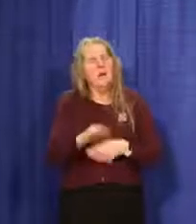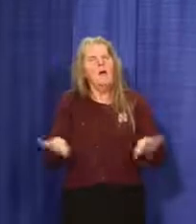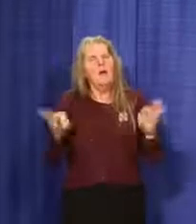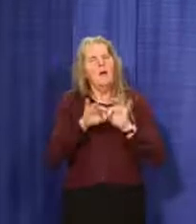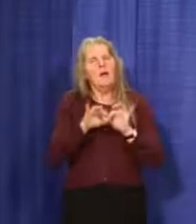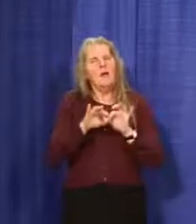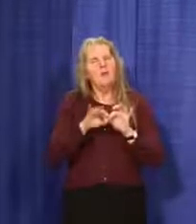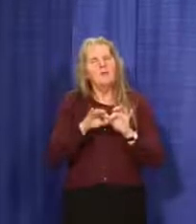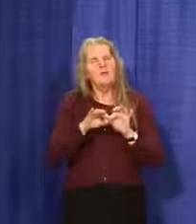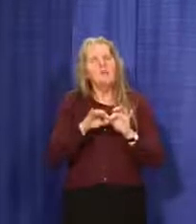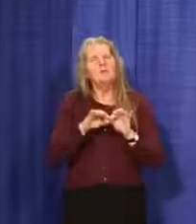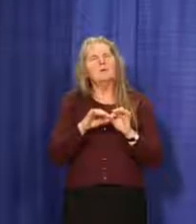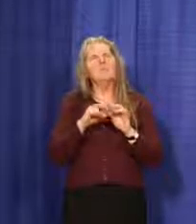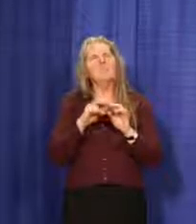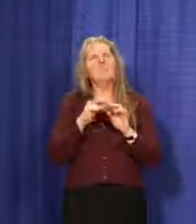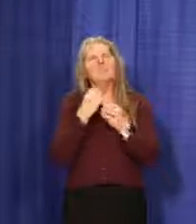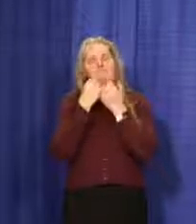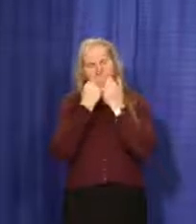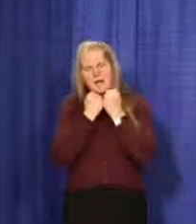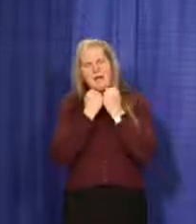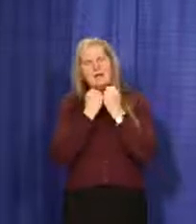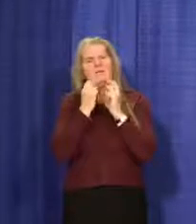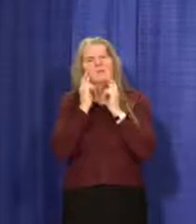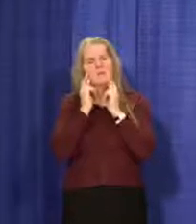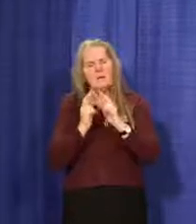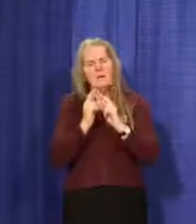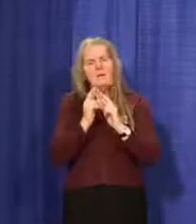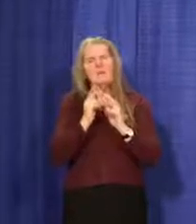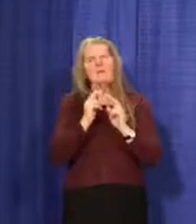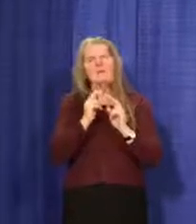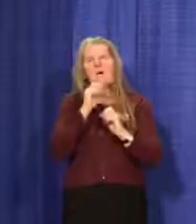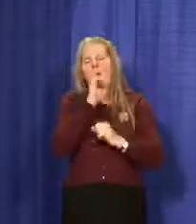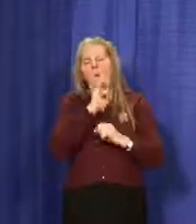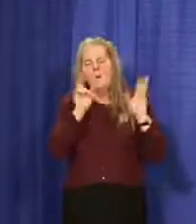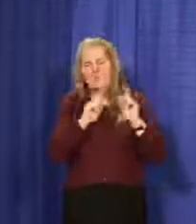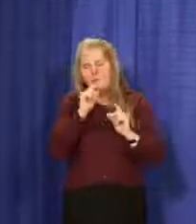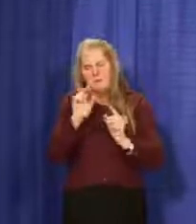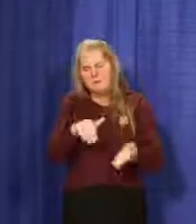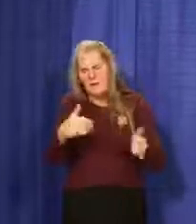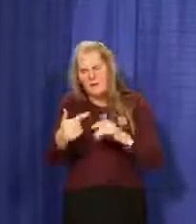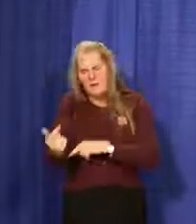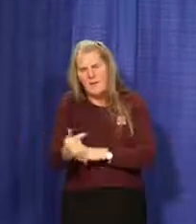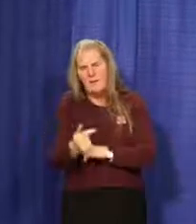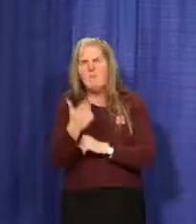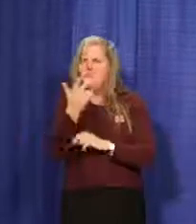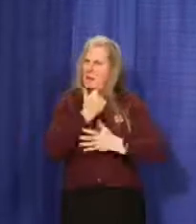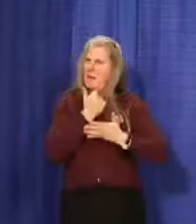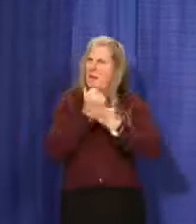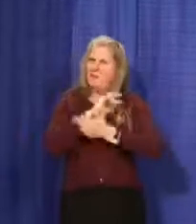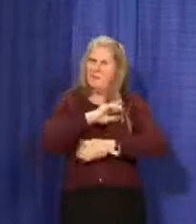respect to our loved ones, and we can help you do it safely.